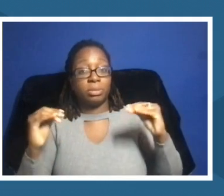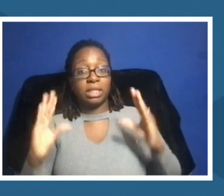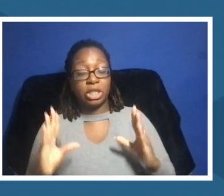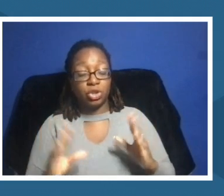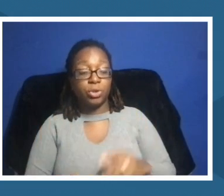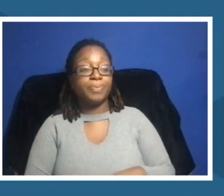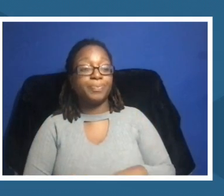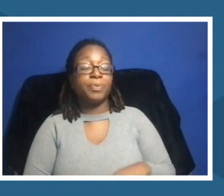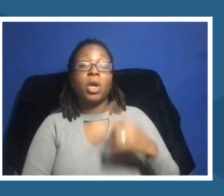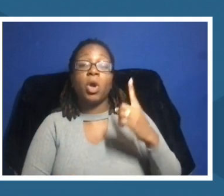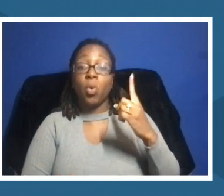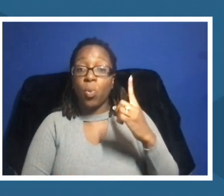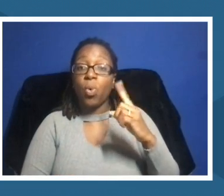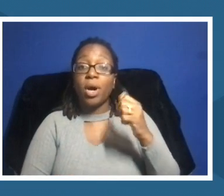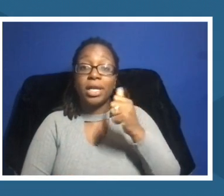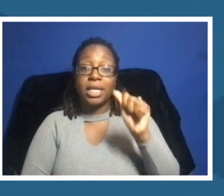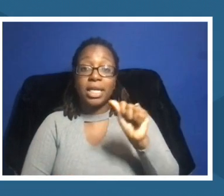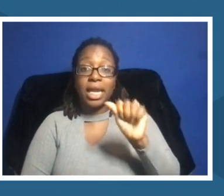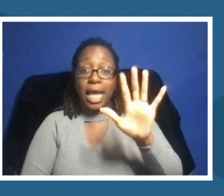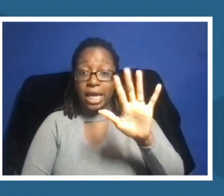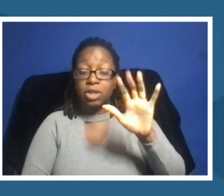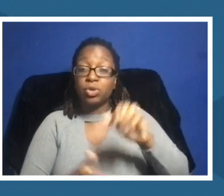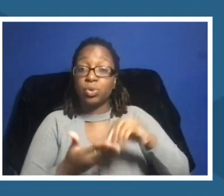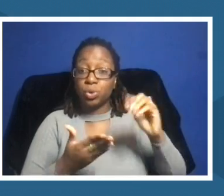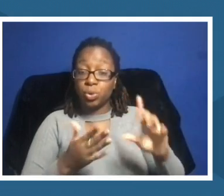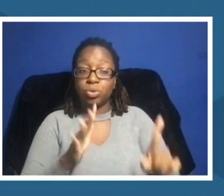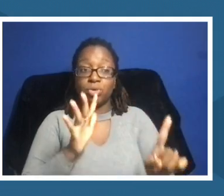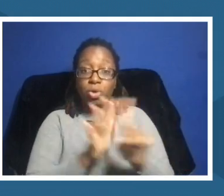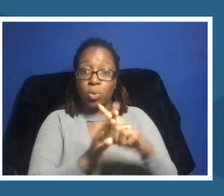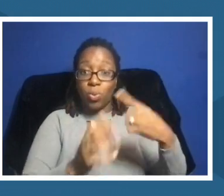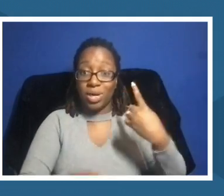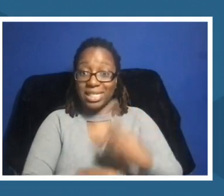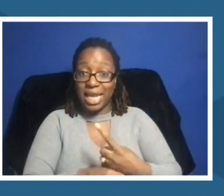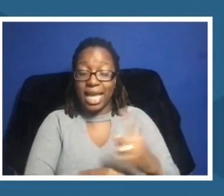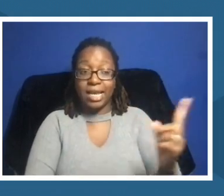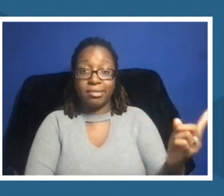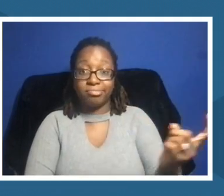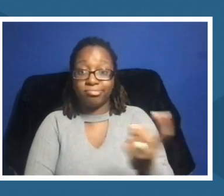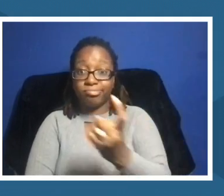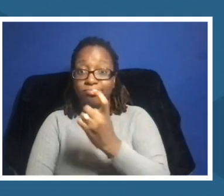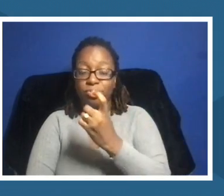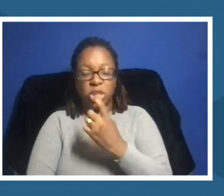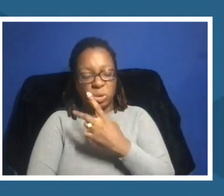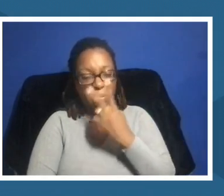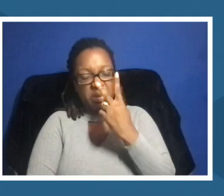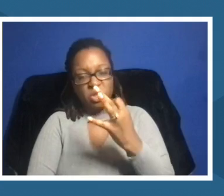and she was really pissed off about affirmative action and she told me